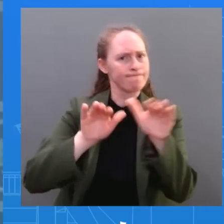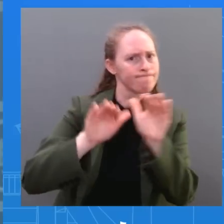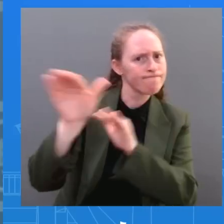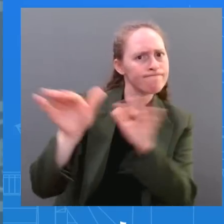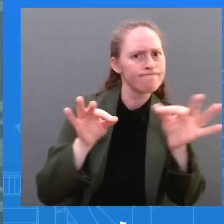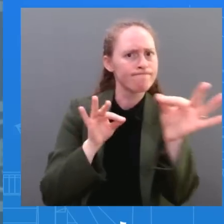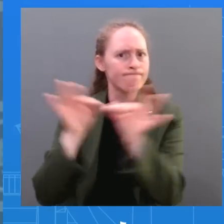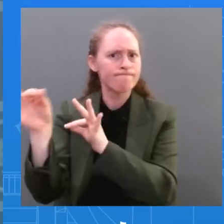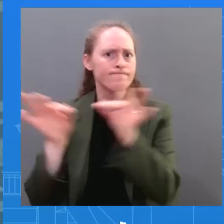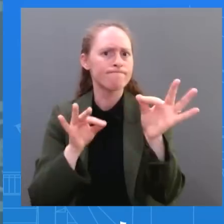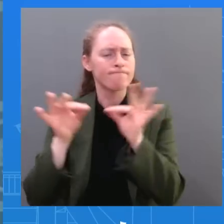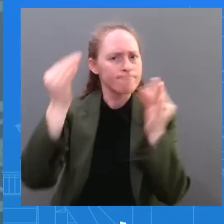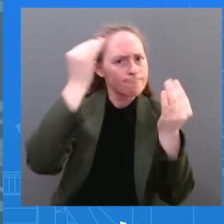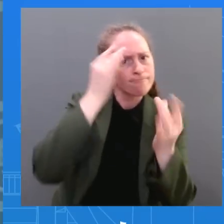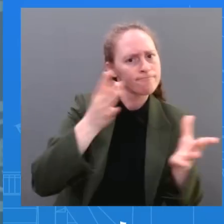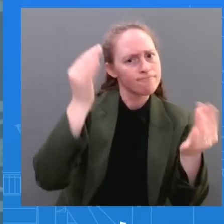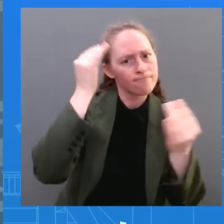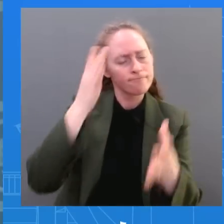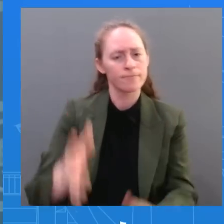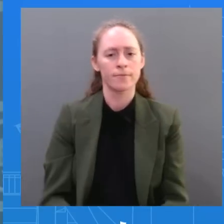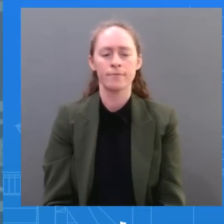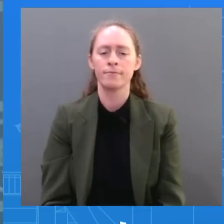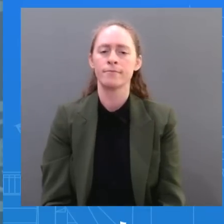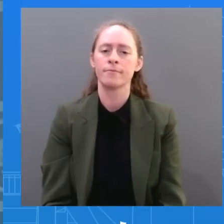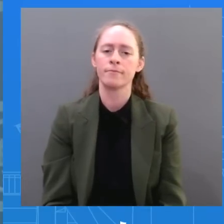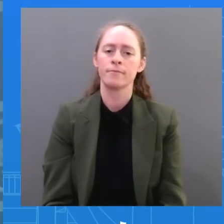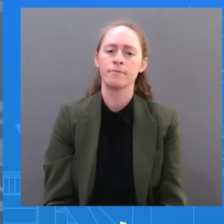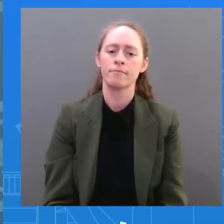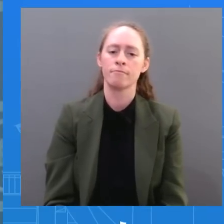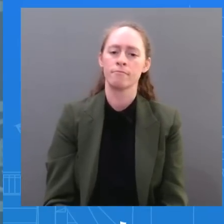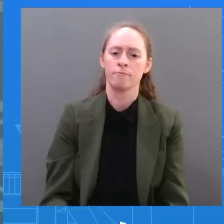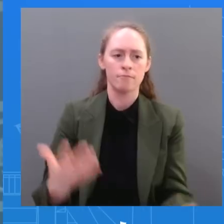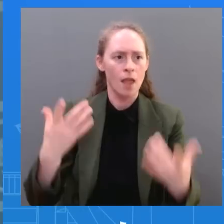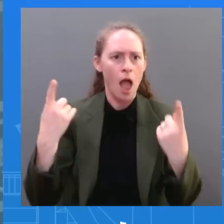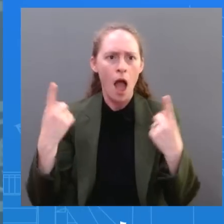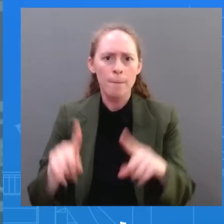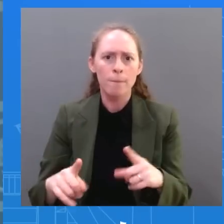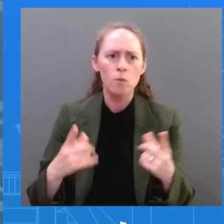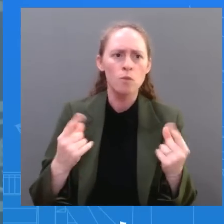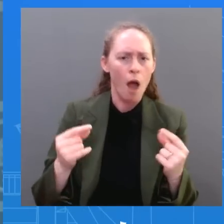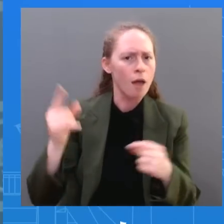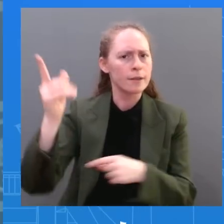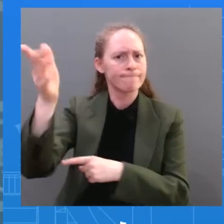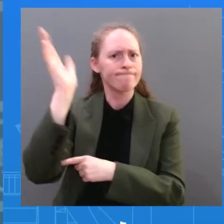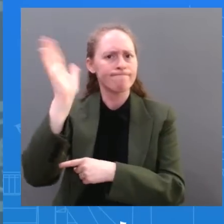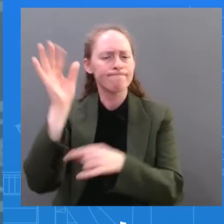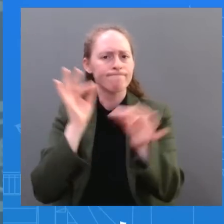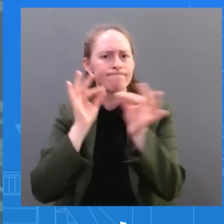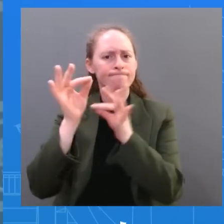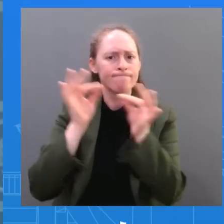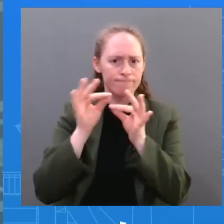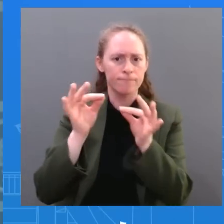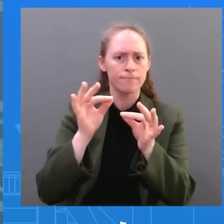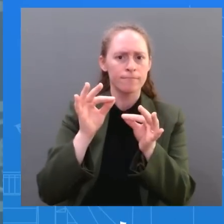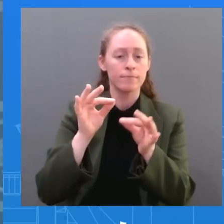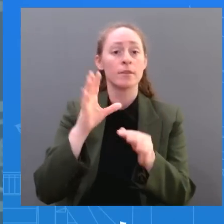of what was currently happening, and he gave a moment of silence. That was -- that was -- that was him. That was something he decided to do.